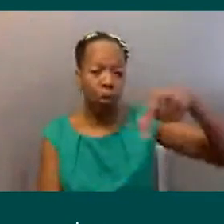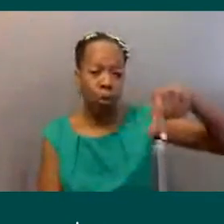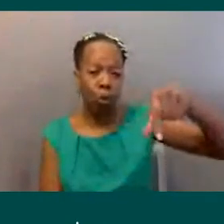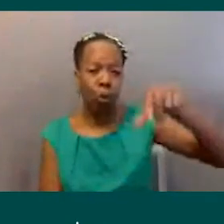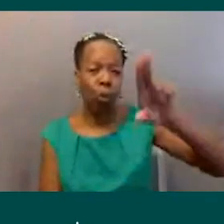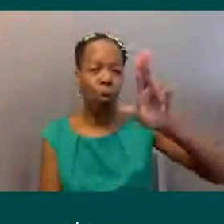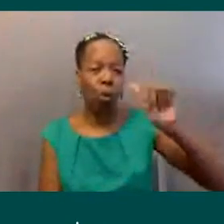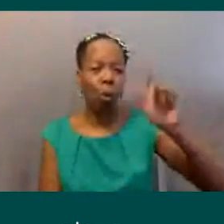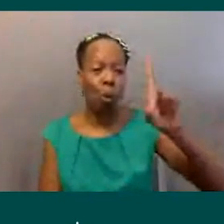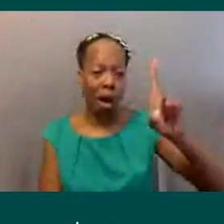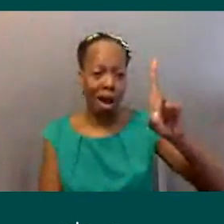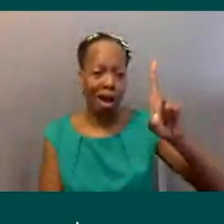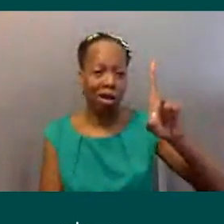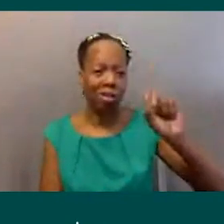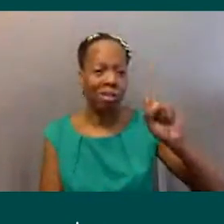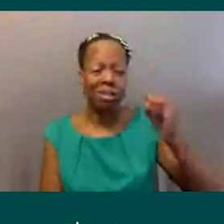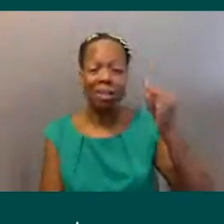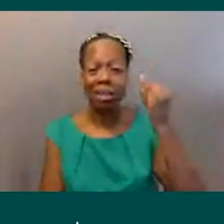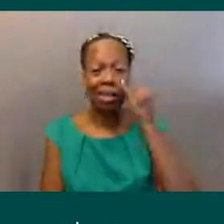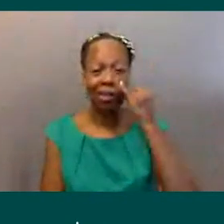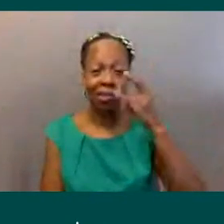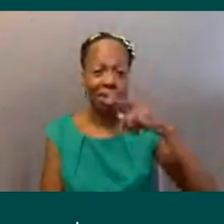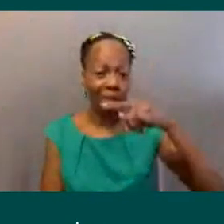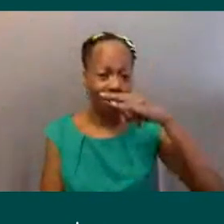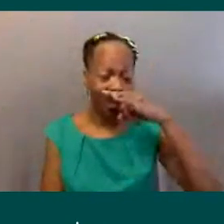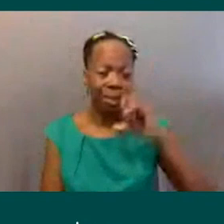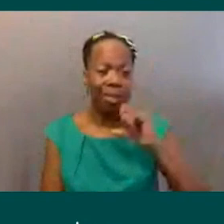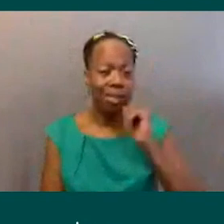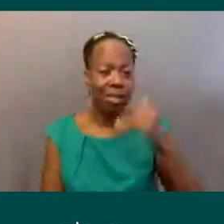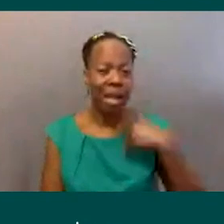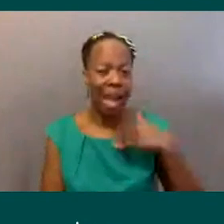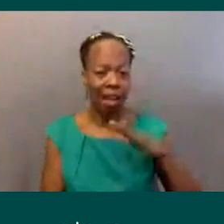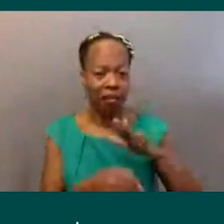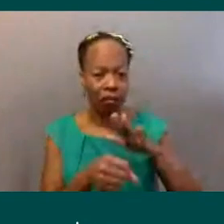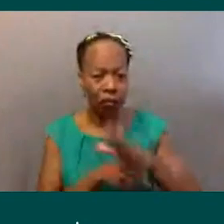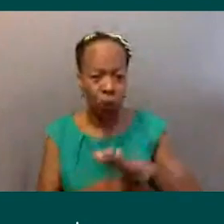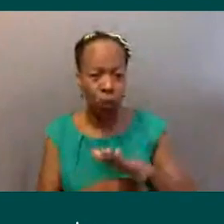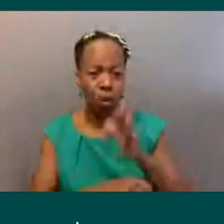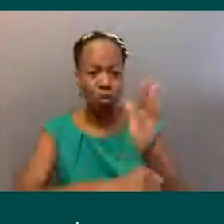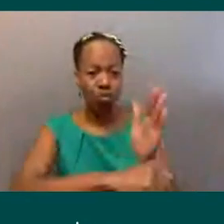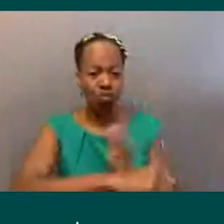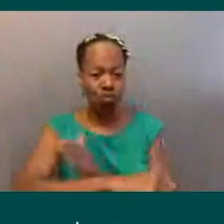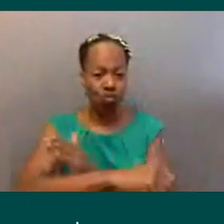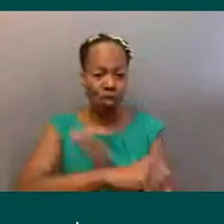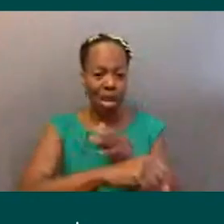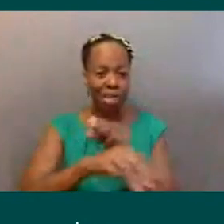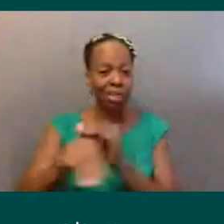because over the years, the knee got a bit contracted, so this is a very important